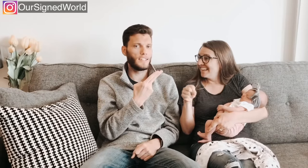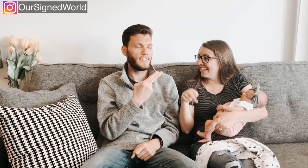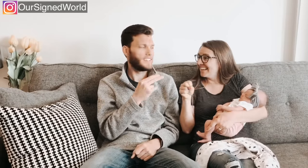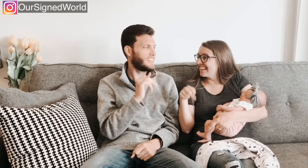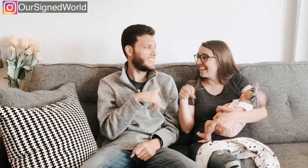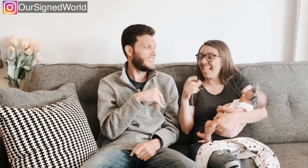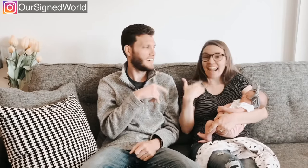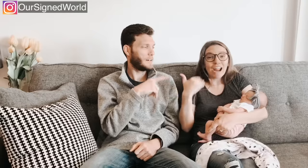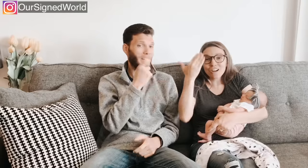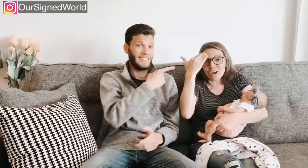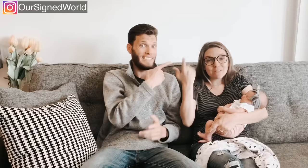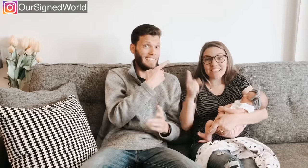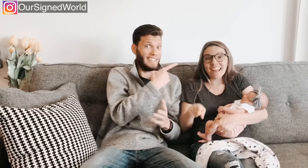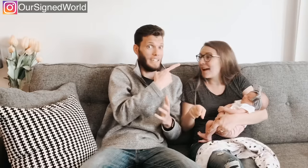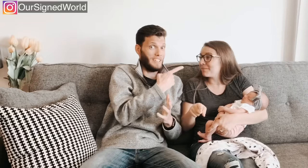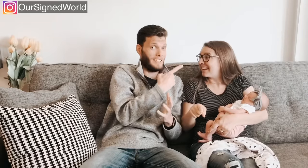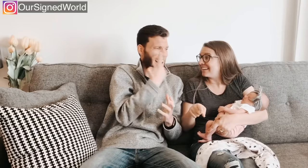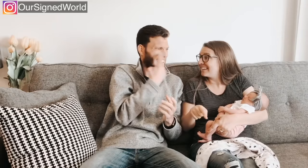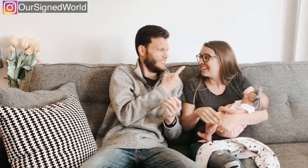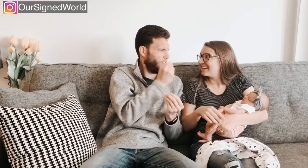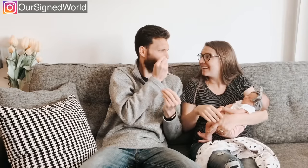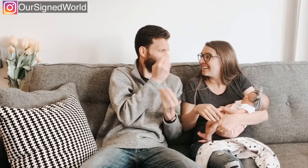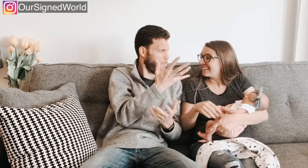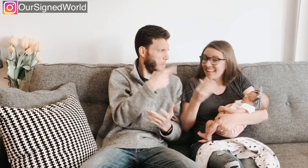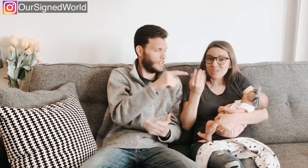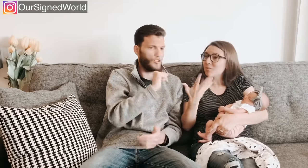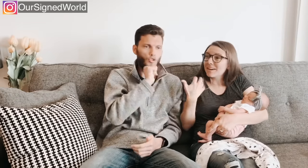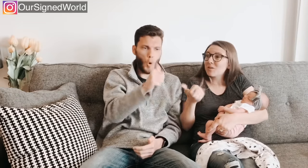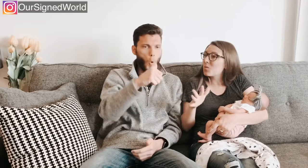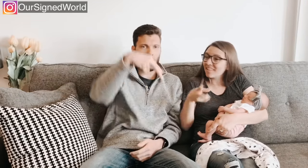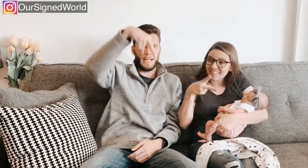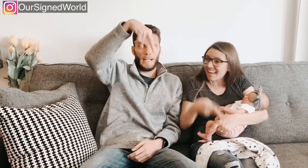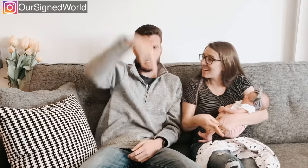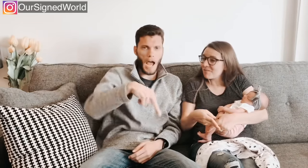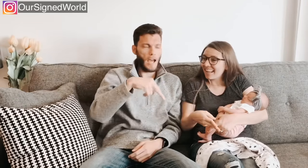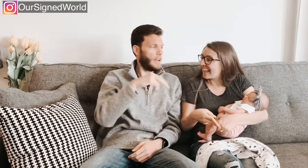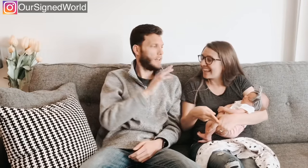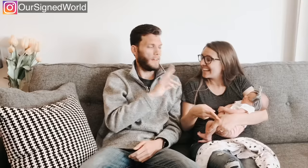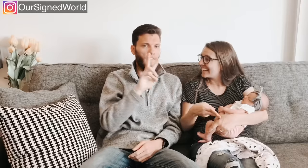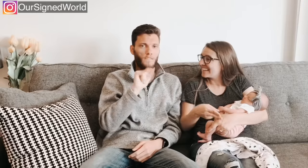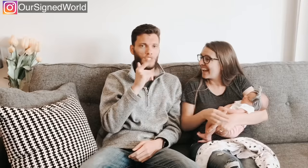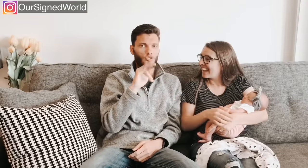C: I already know what's gonna happen. Z: She informed them she didn't want an episiotomy.